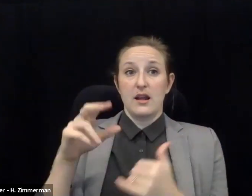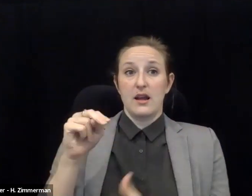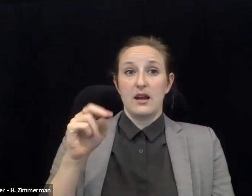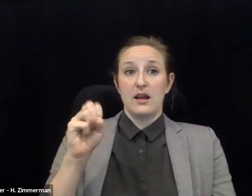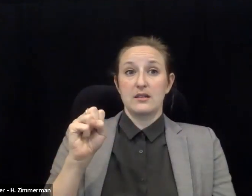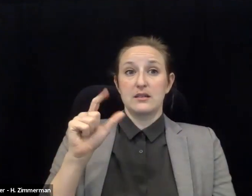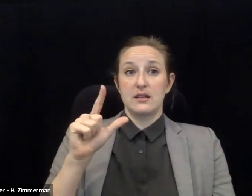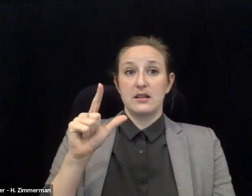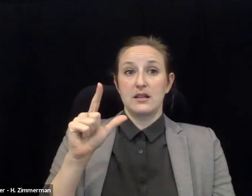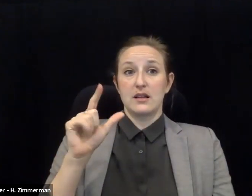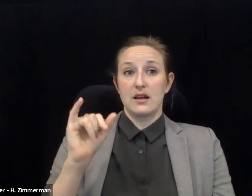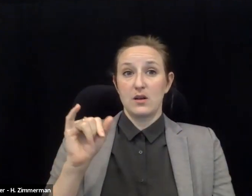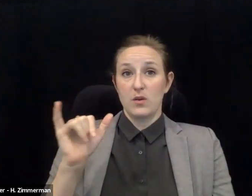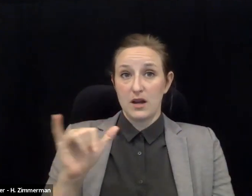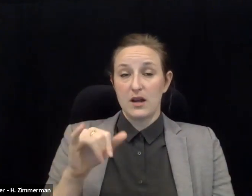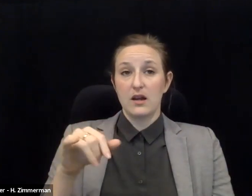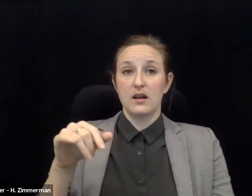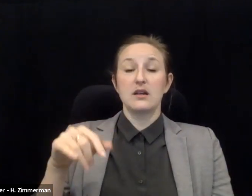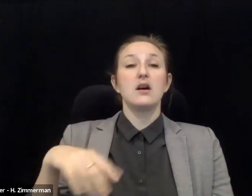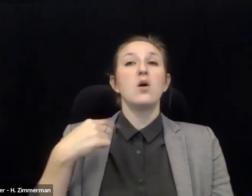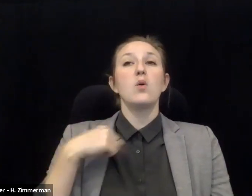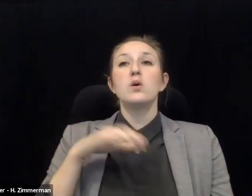program or online is we do a test session with